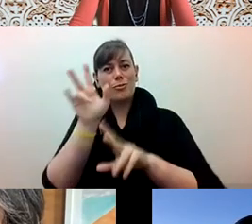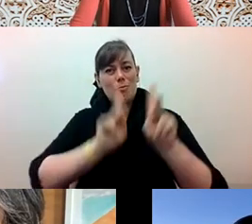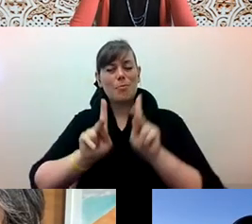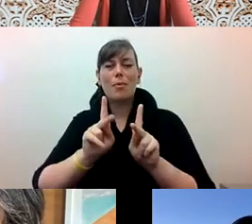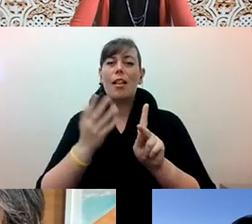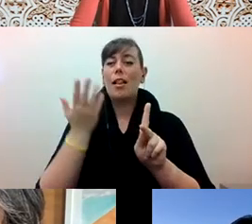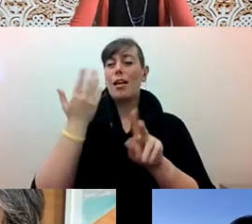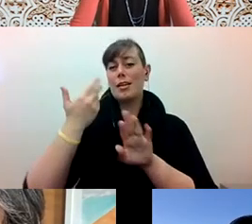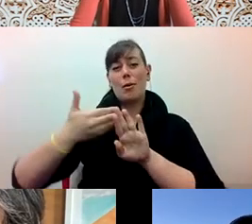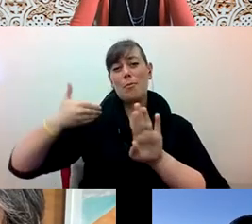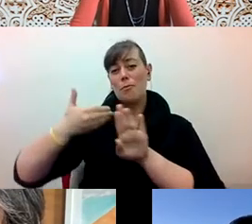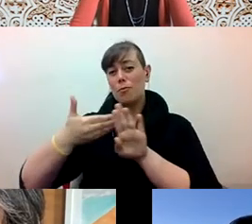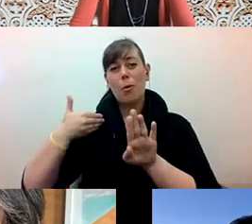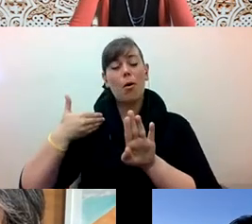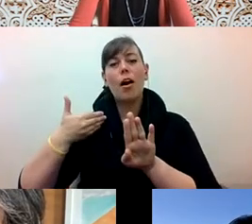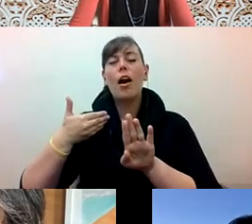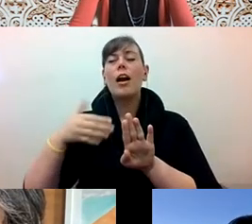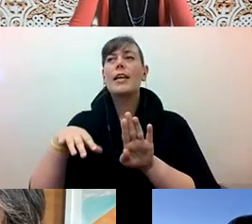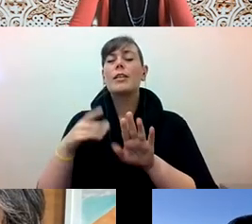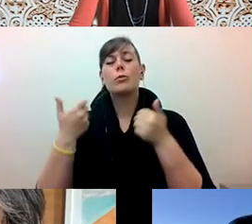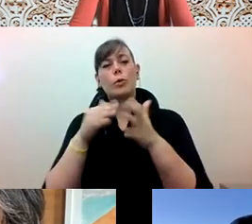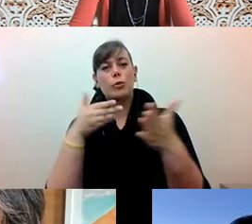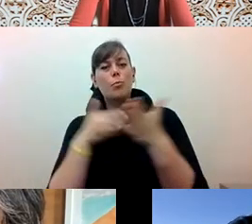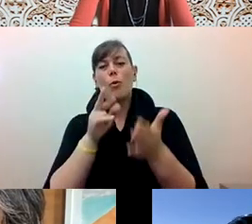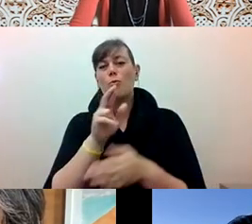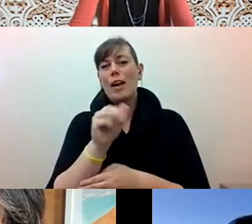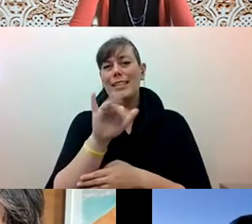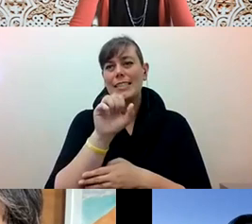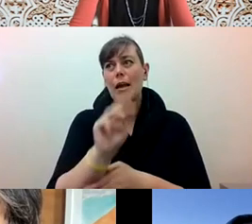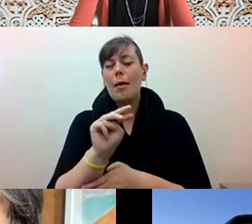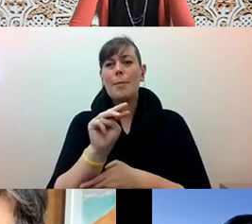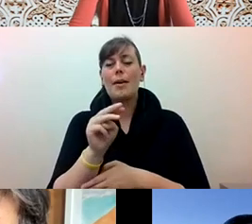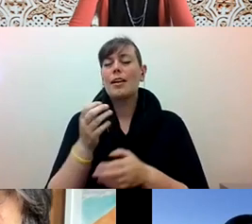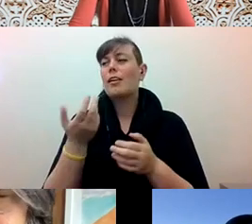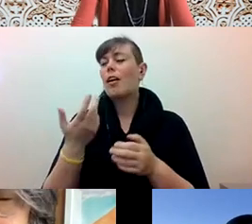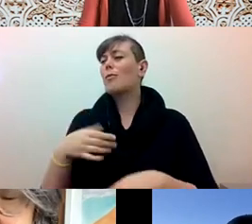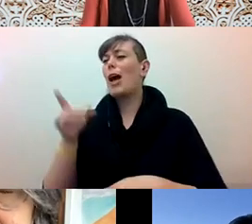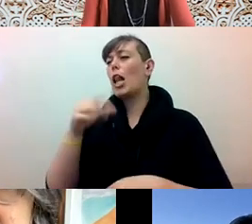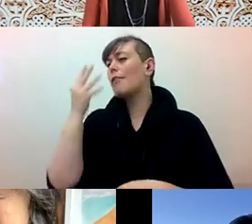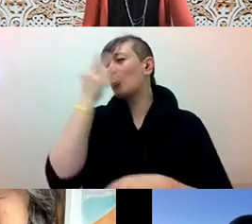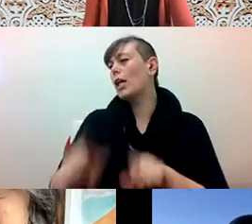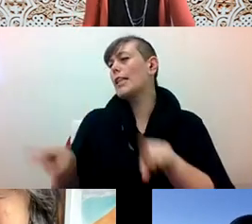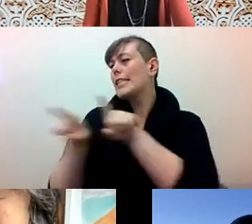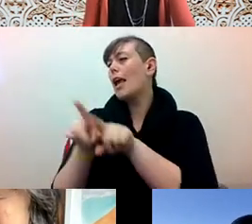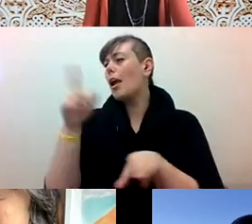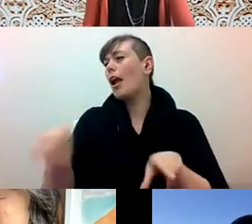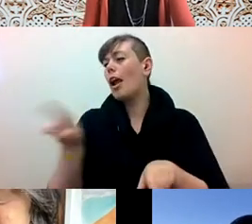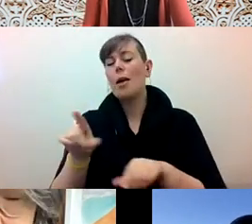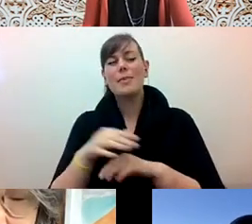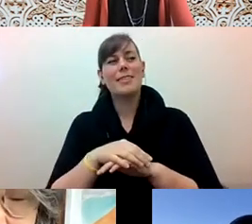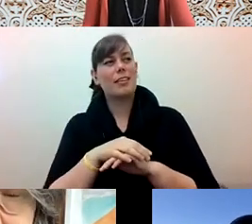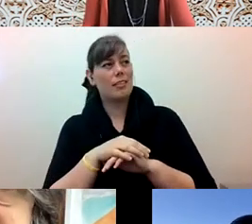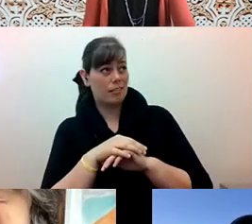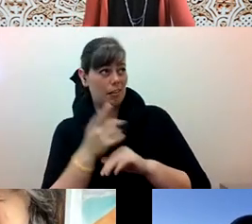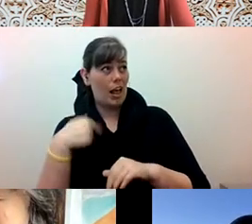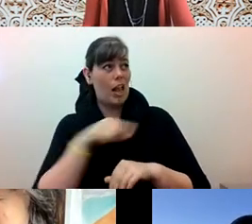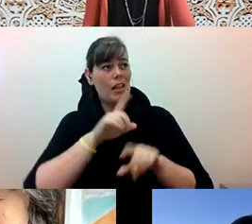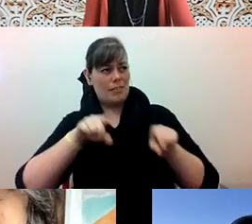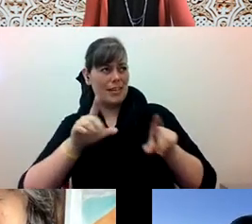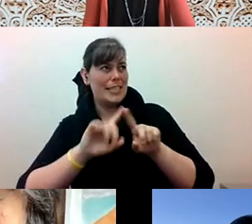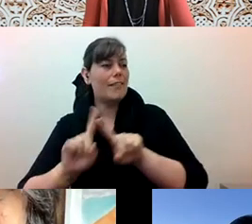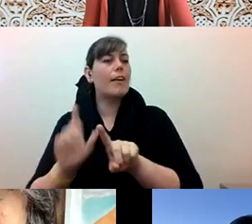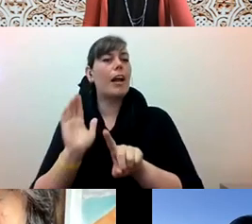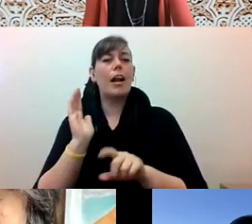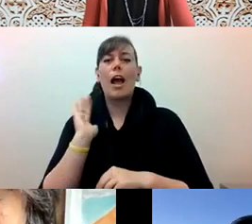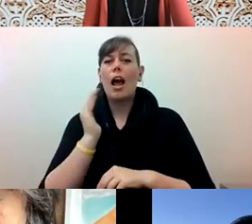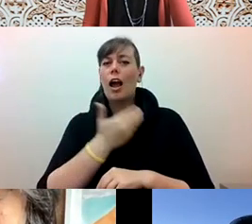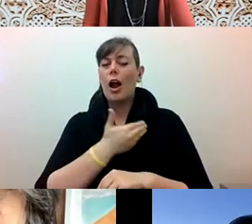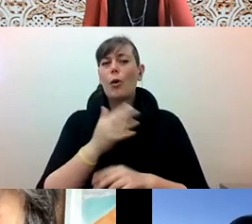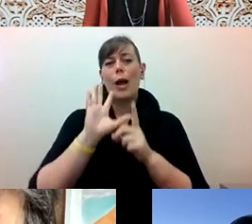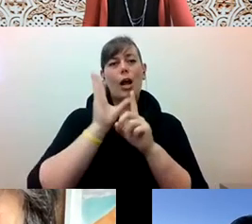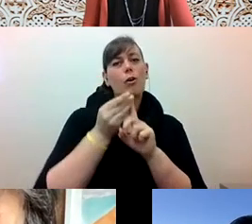Diane Fujino: It was a strategy against racism, because we were seen as all looking alike. It was not saying that our cultures and histories were alike, our languages, our religions were alike, it was not saying that.